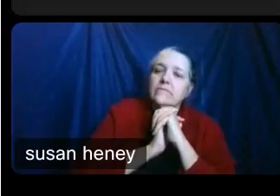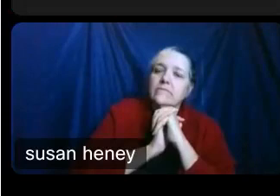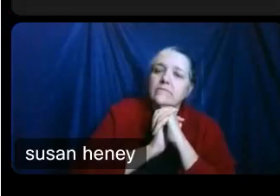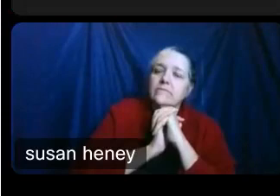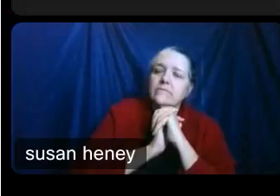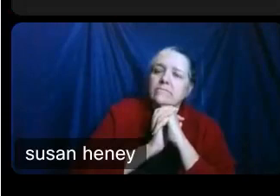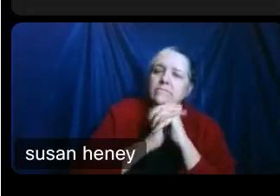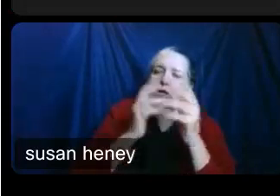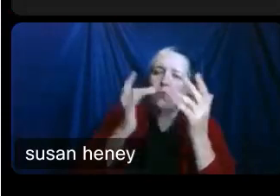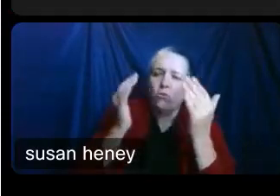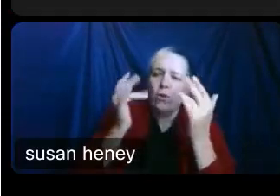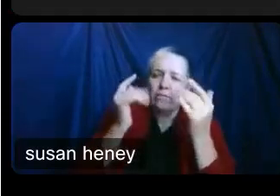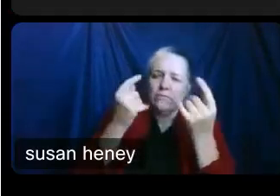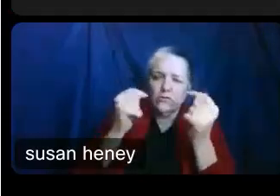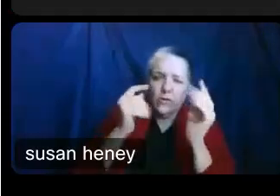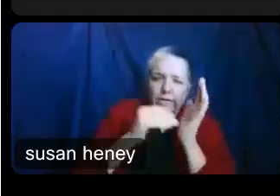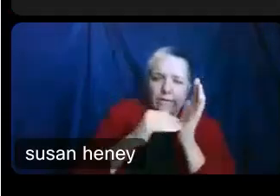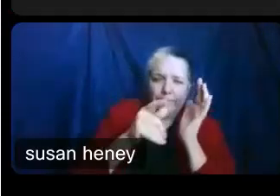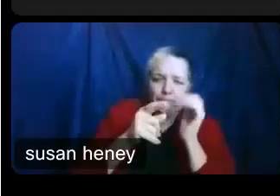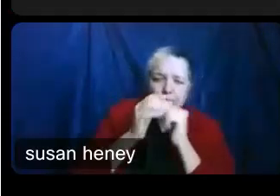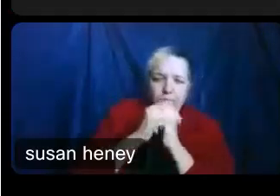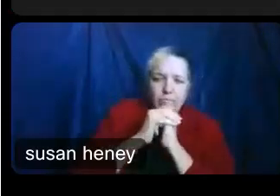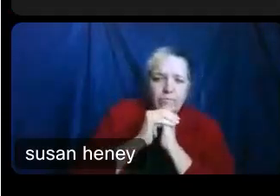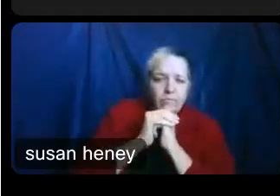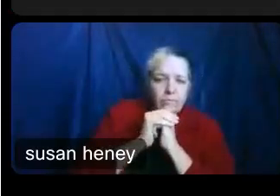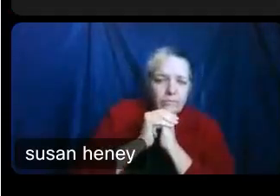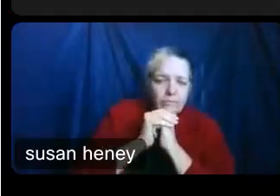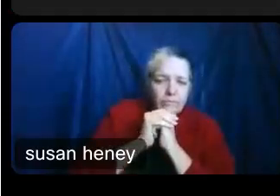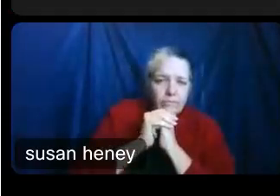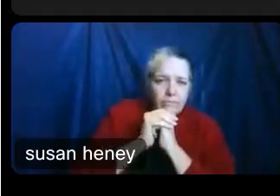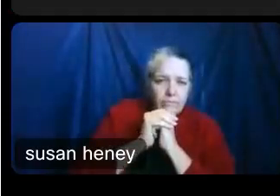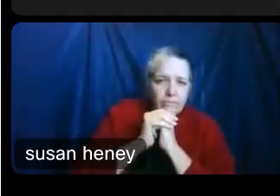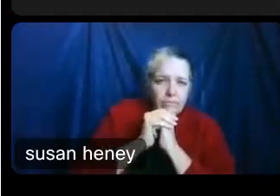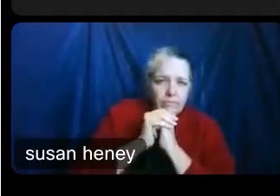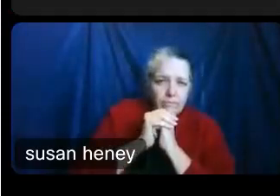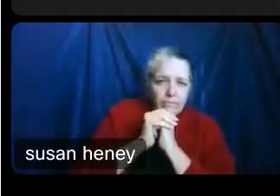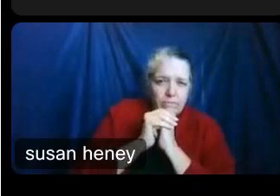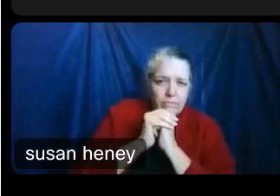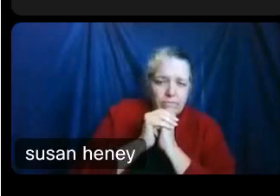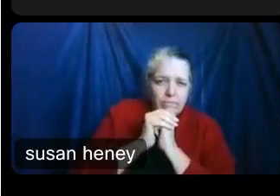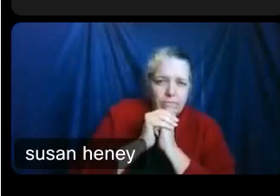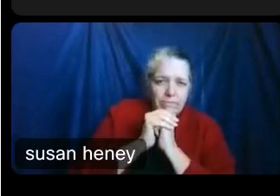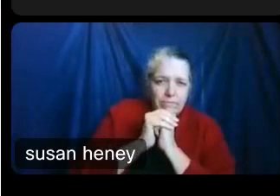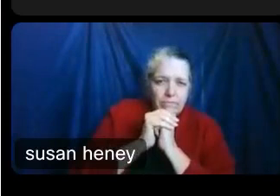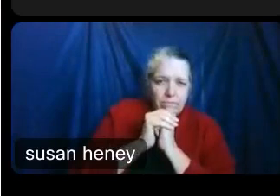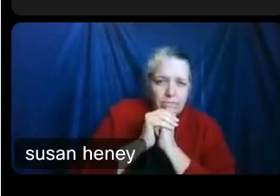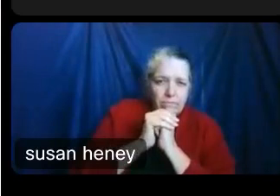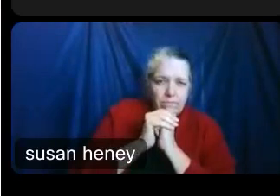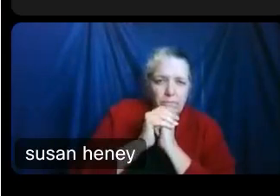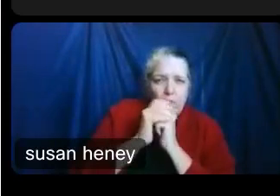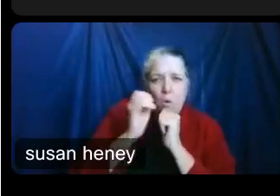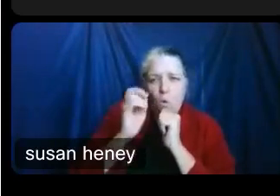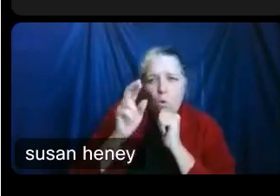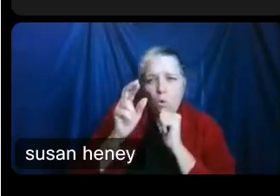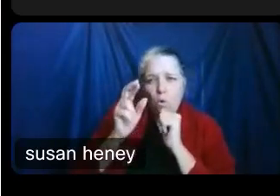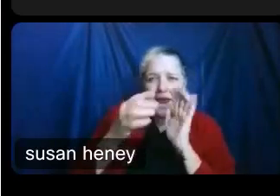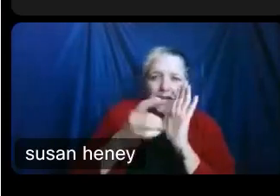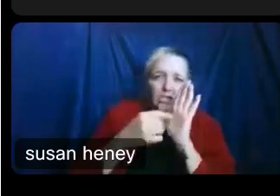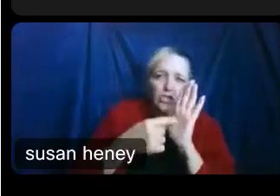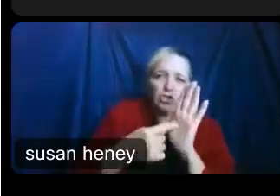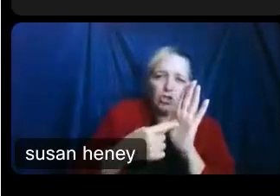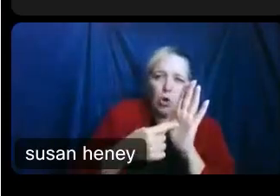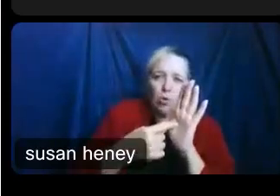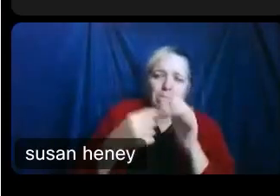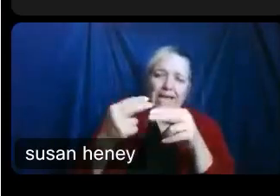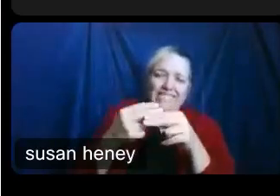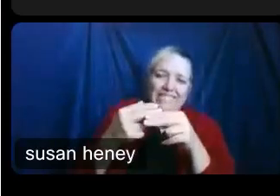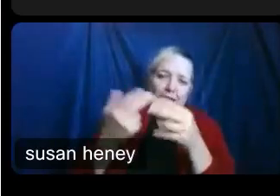just to see if that helps with the bandwidth. But I can also show my slides in the meantime.